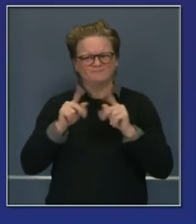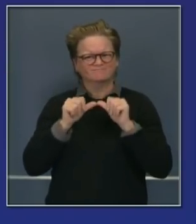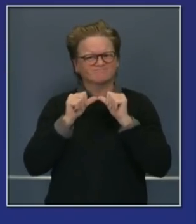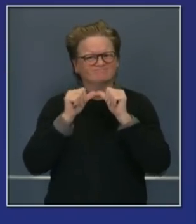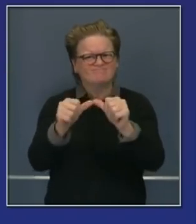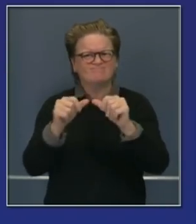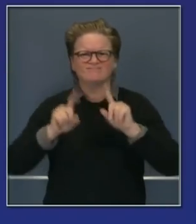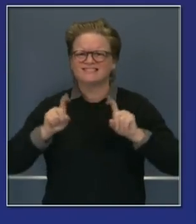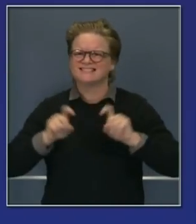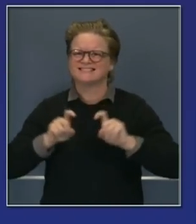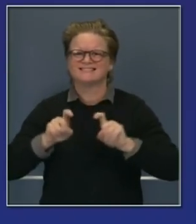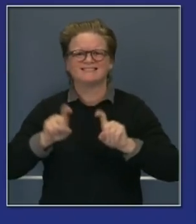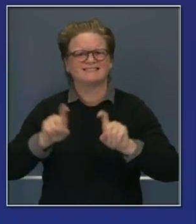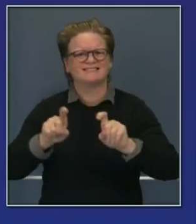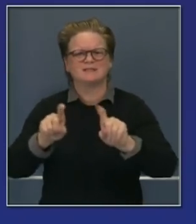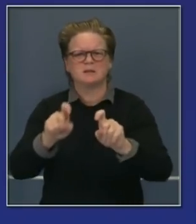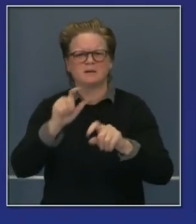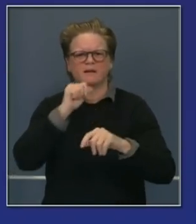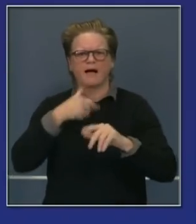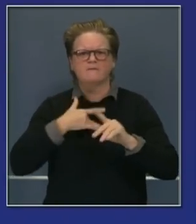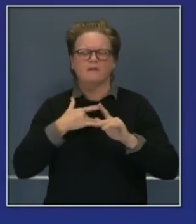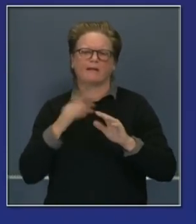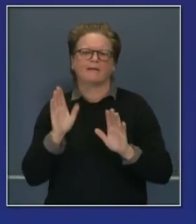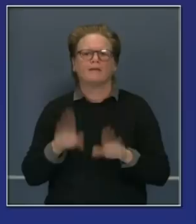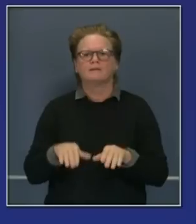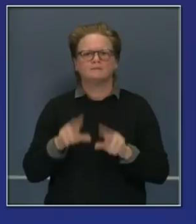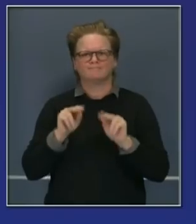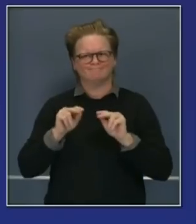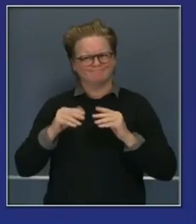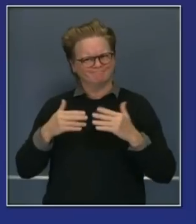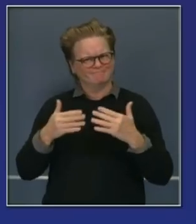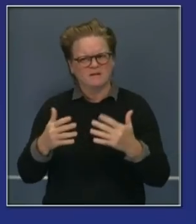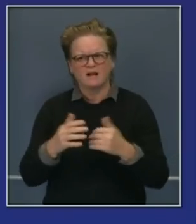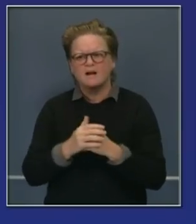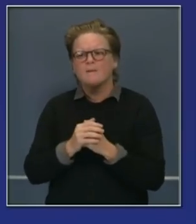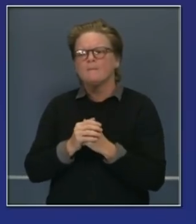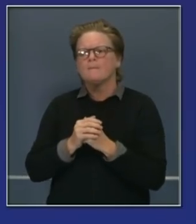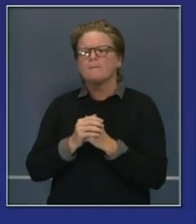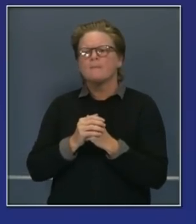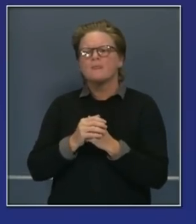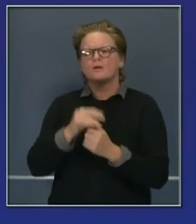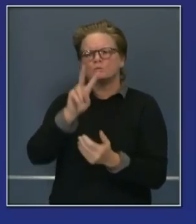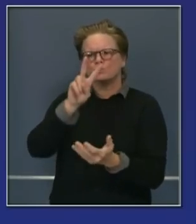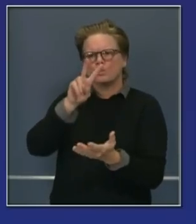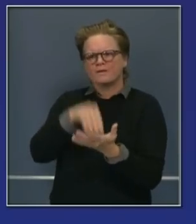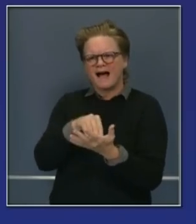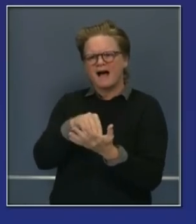PEOPLE. QUITE THE CONTRARY. WE WANT TO SEE MORE TESTS.